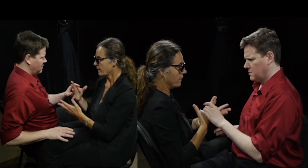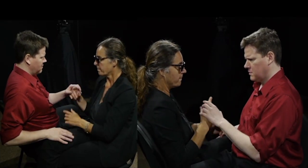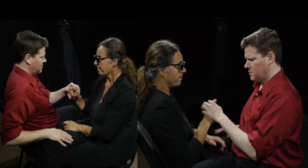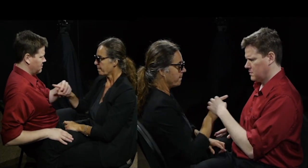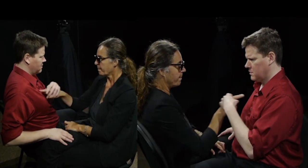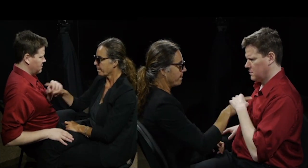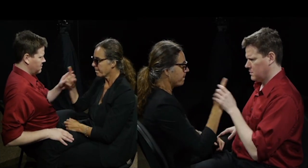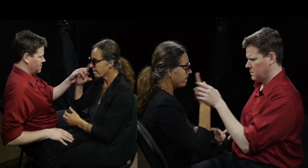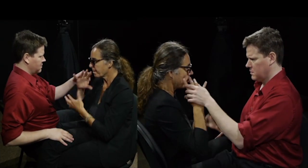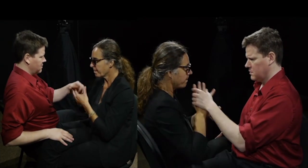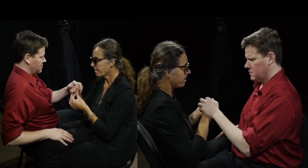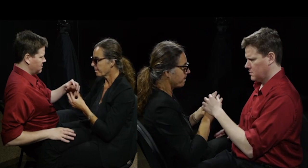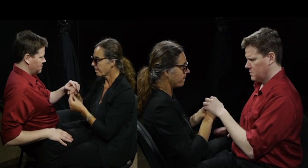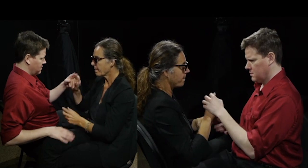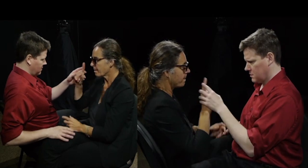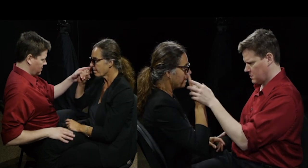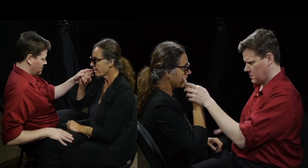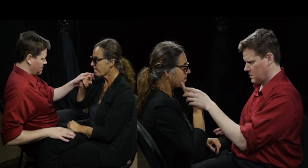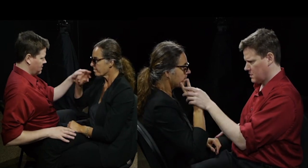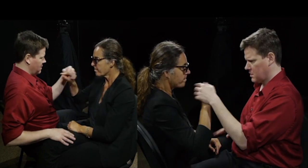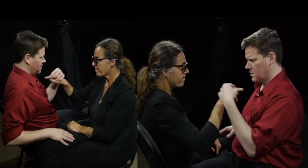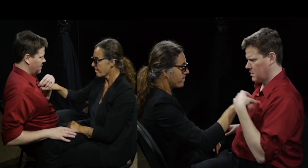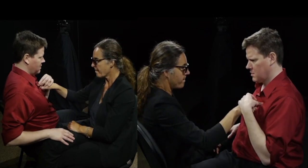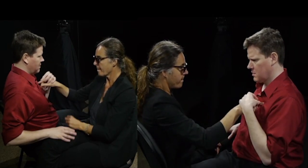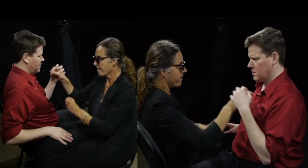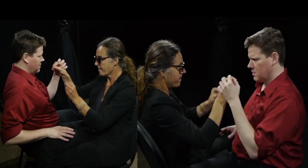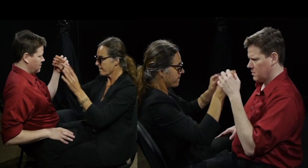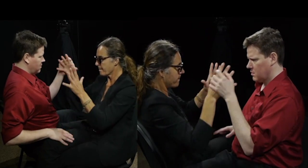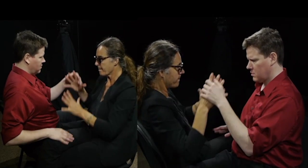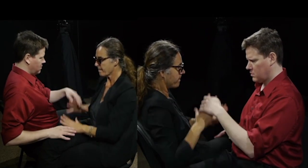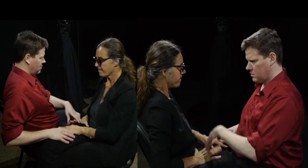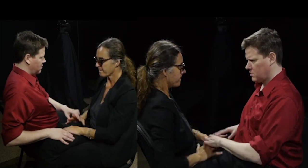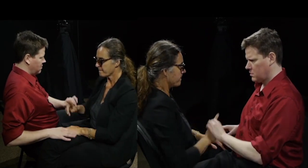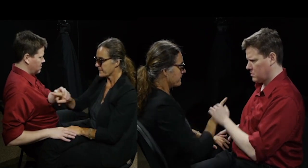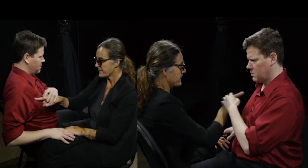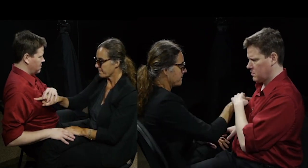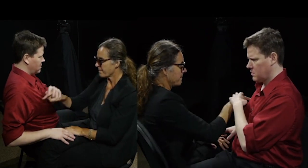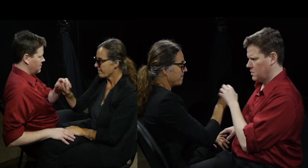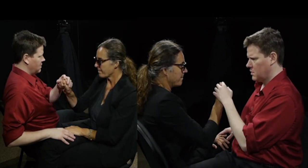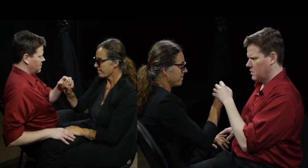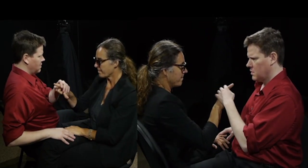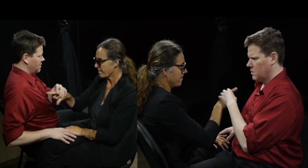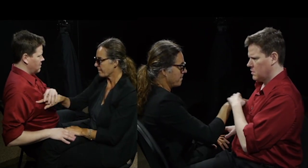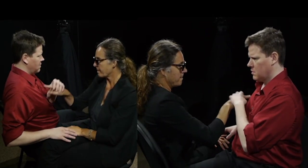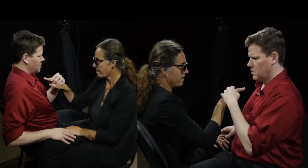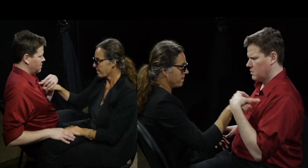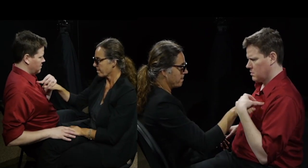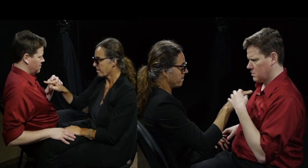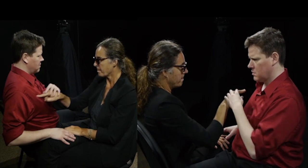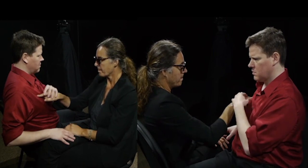[Jelica] There's one additional problem I want to discuss. There is a widespread misconception